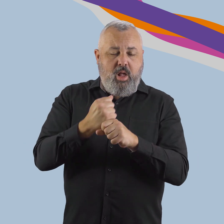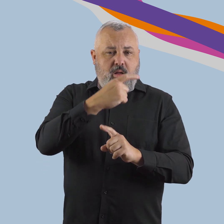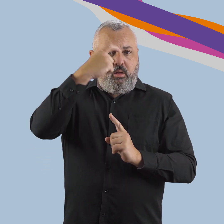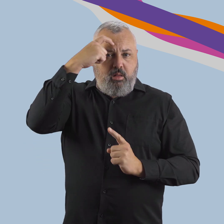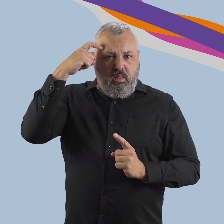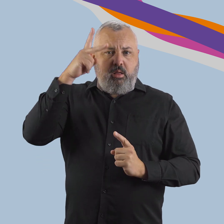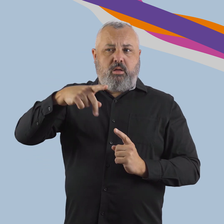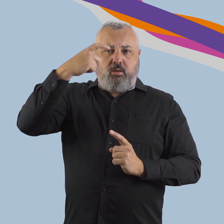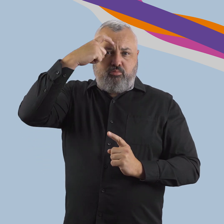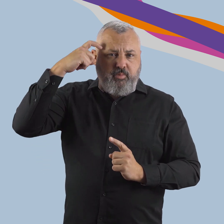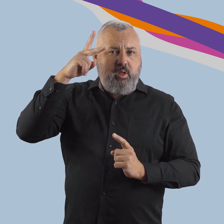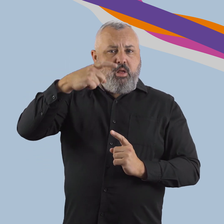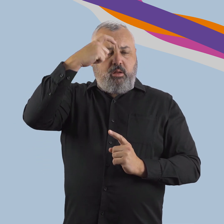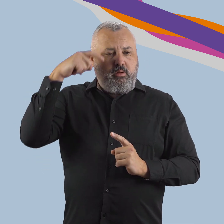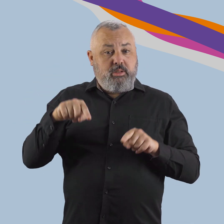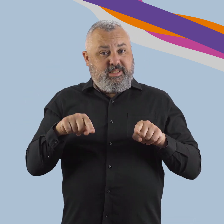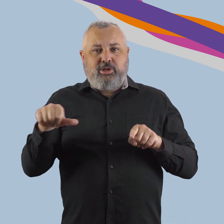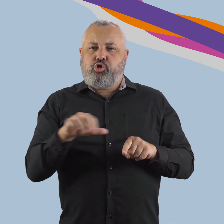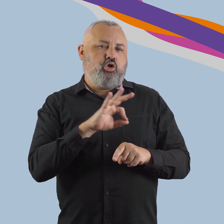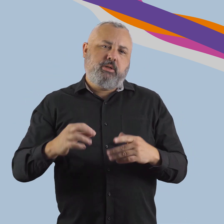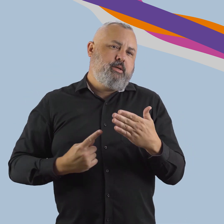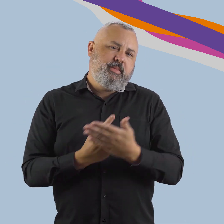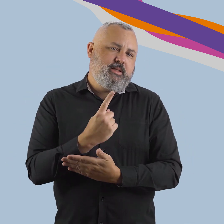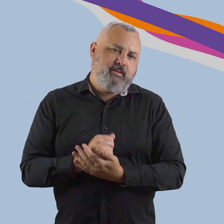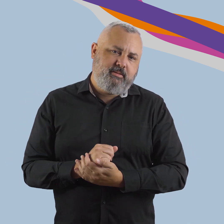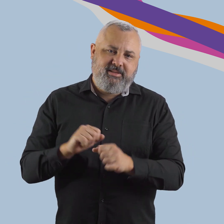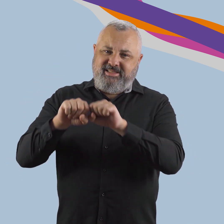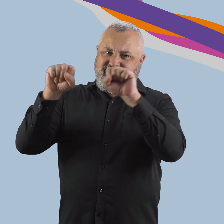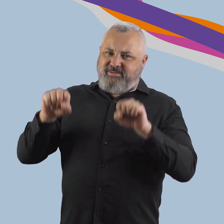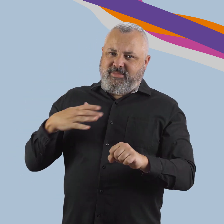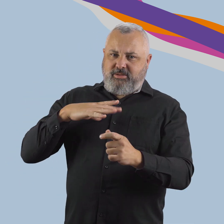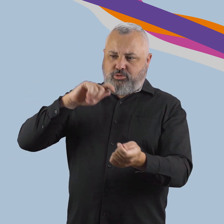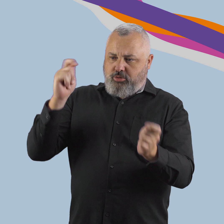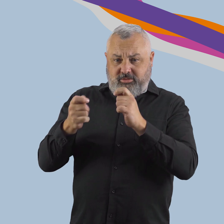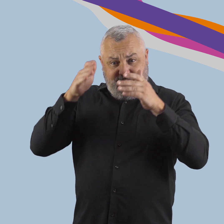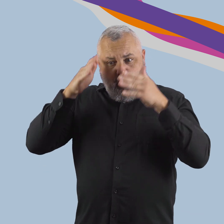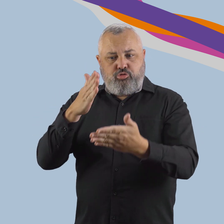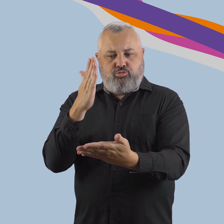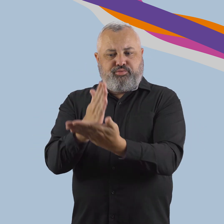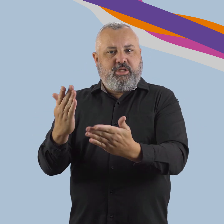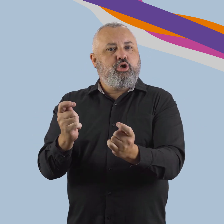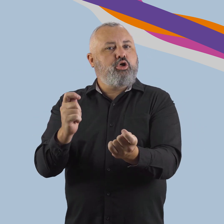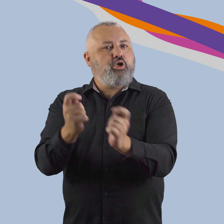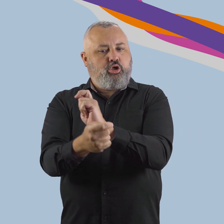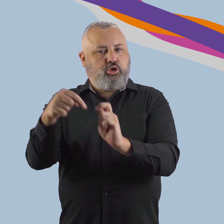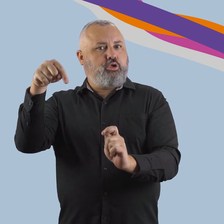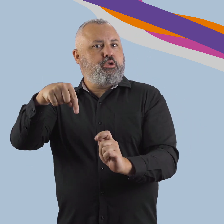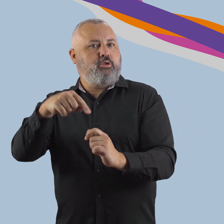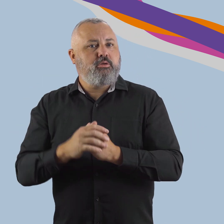which is retraumatising, rather than moving towards real change.